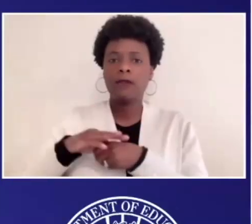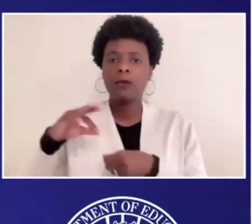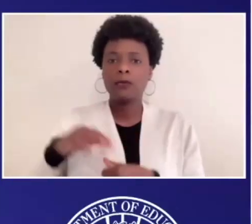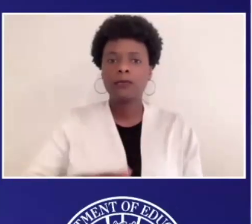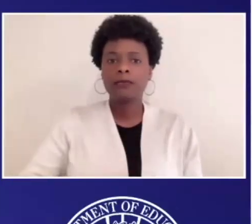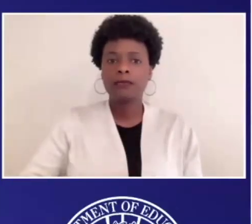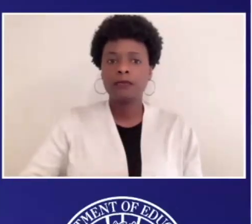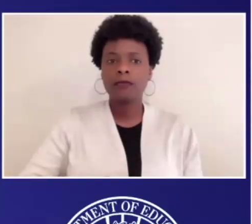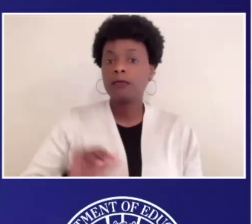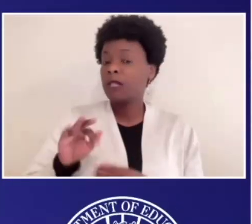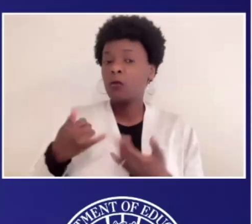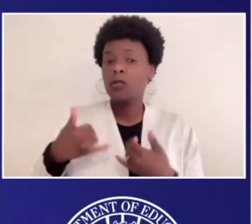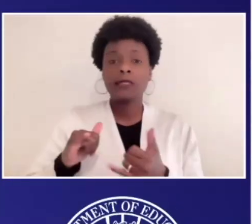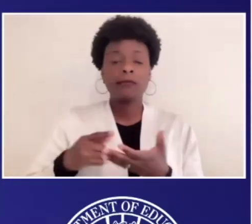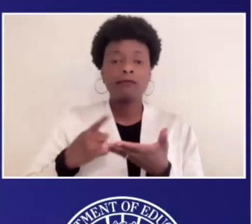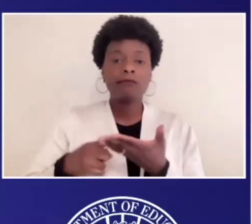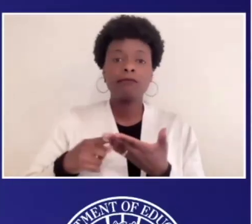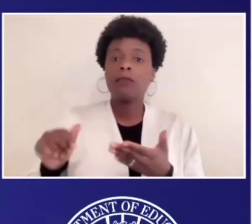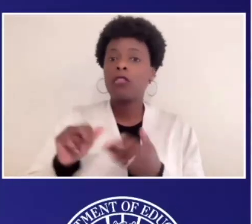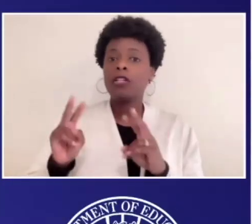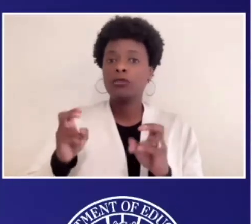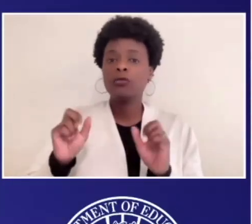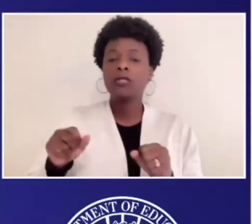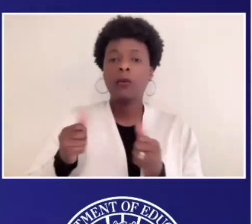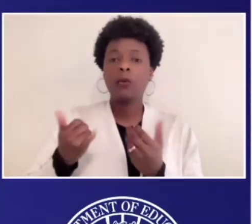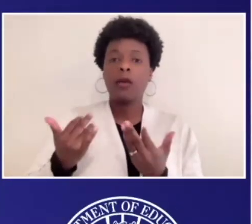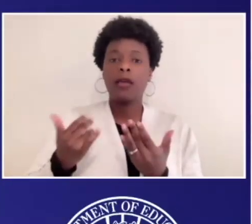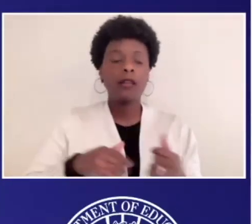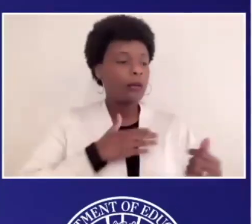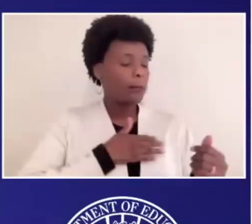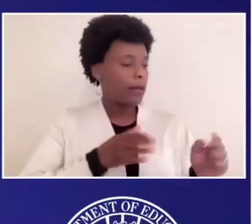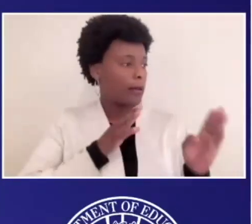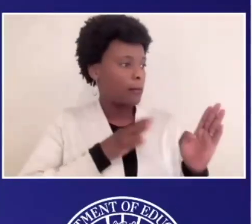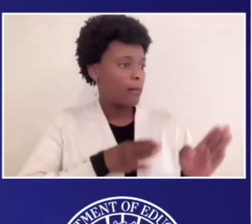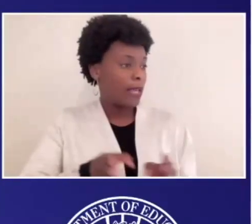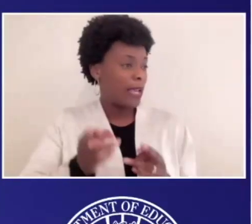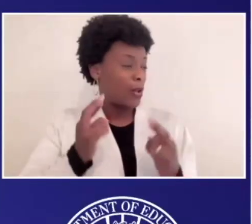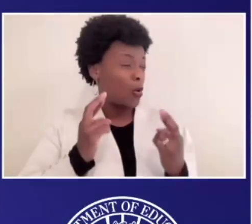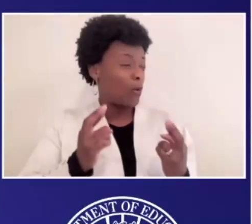But if we're still discussing other issues My plan was, hopefully still is,